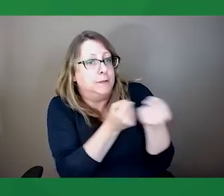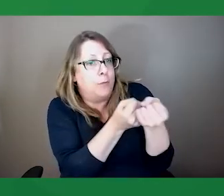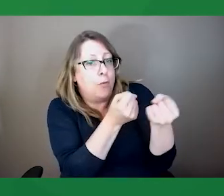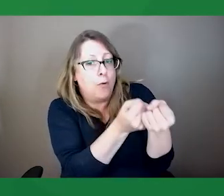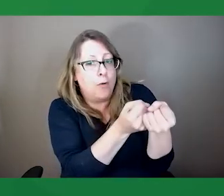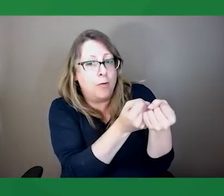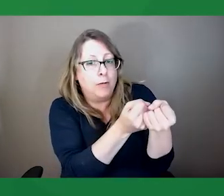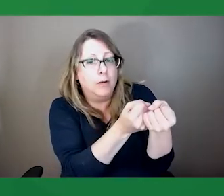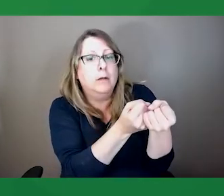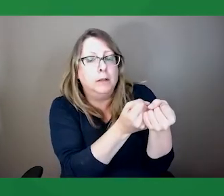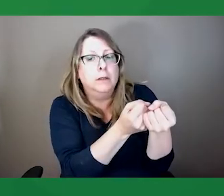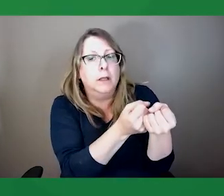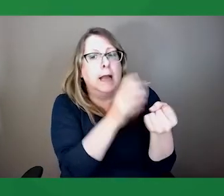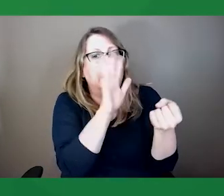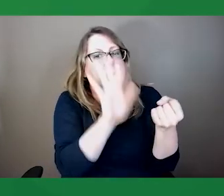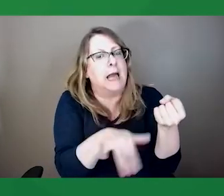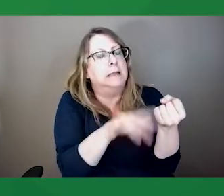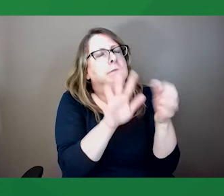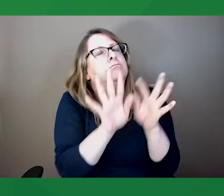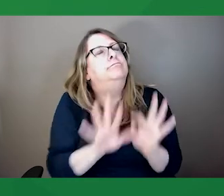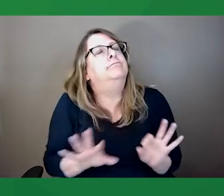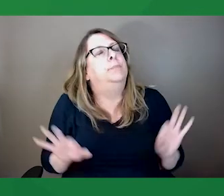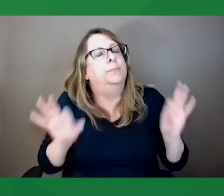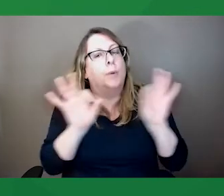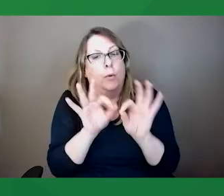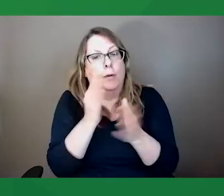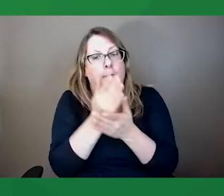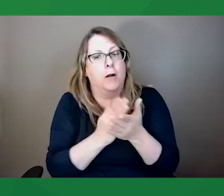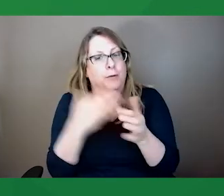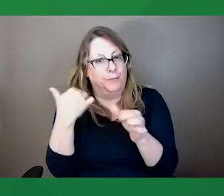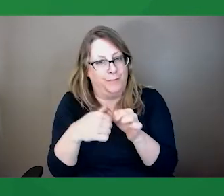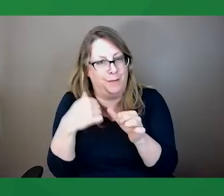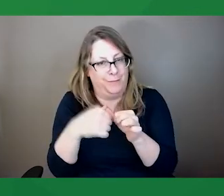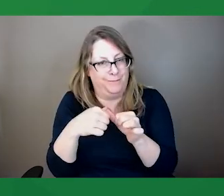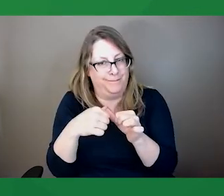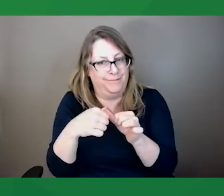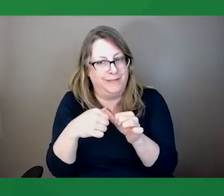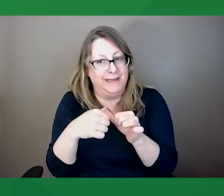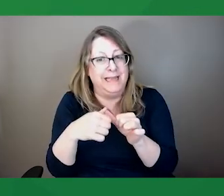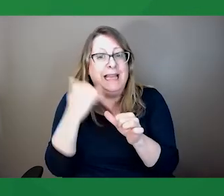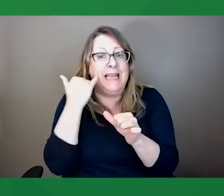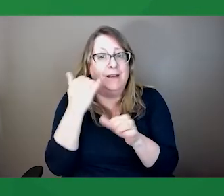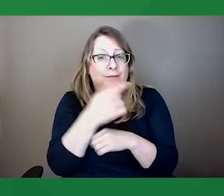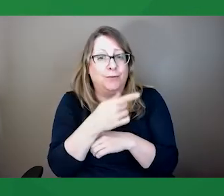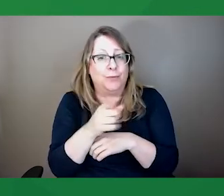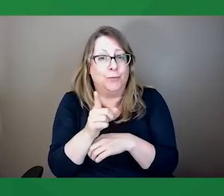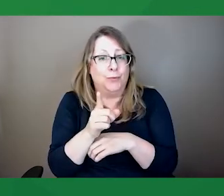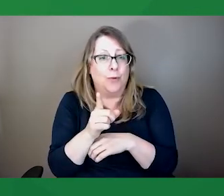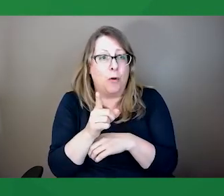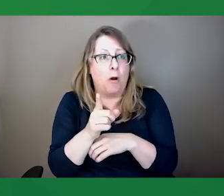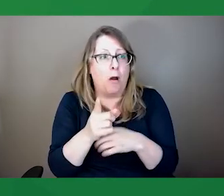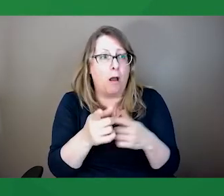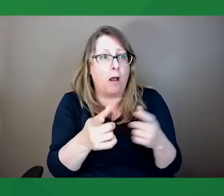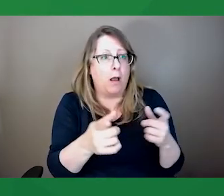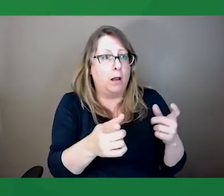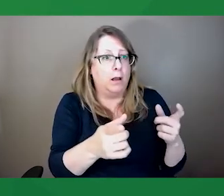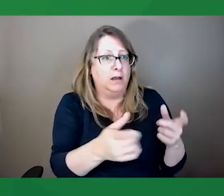That I, that in my experience is the key portion of it. Because if they, if you let them push all the accessibility work your way,